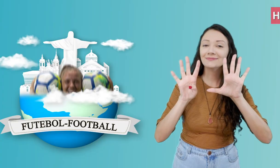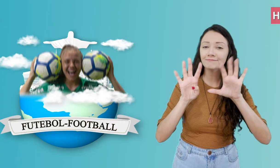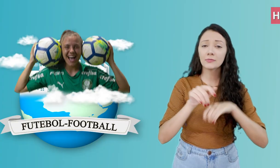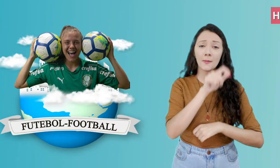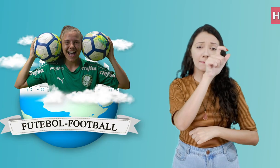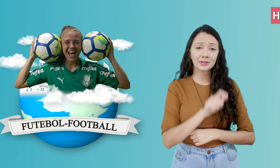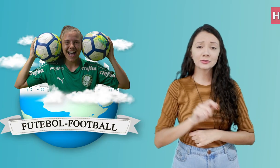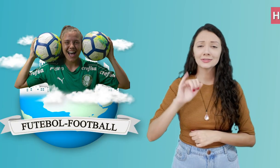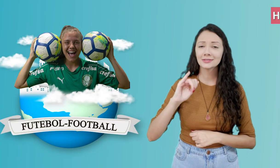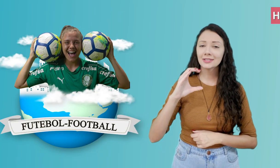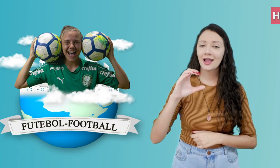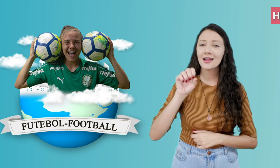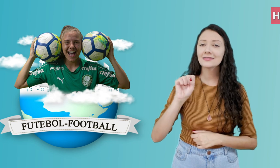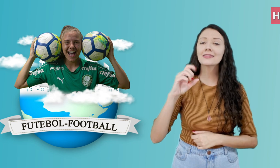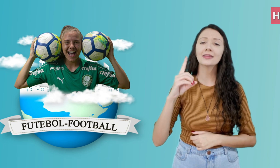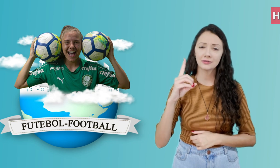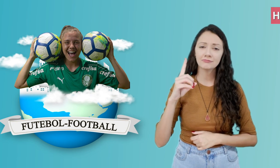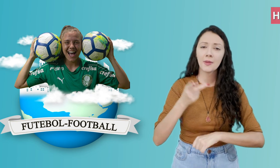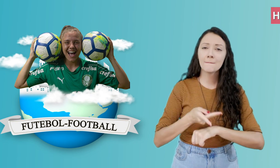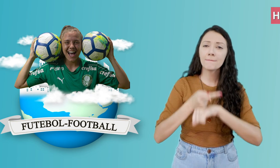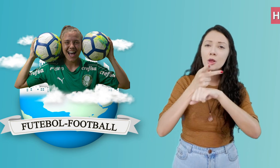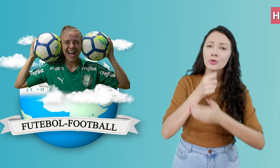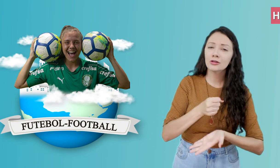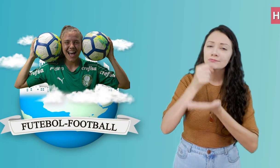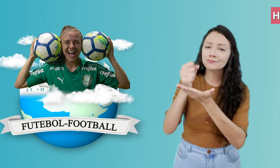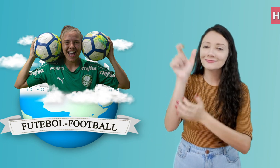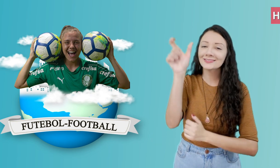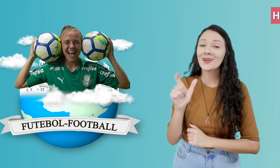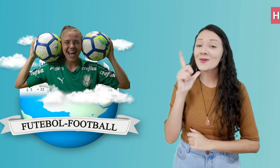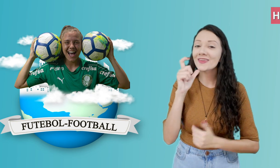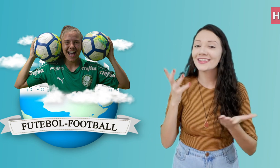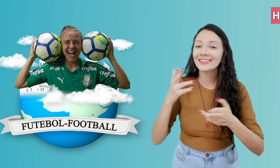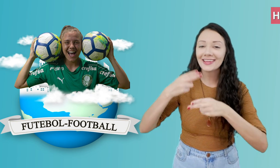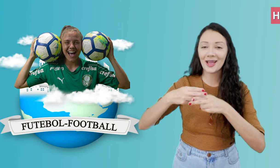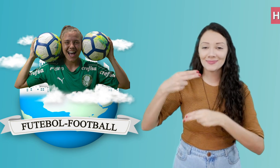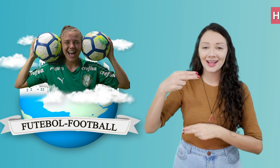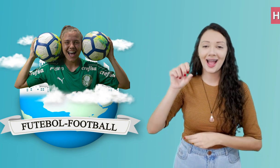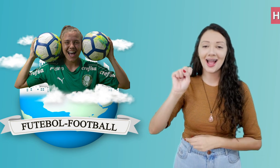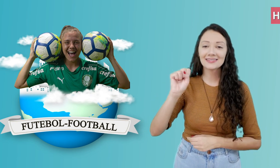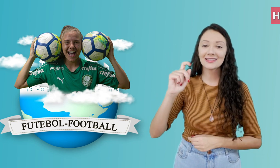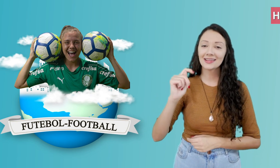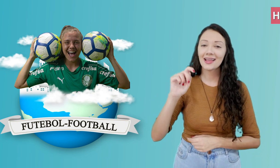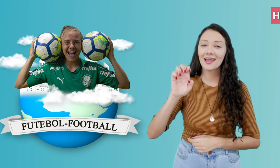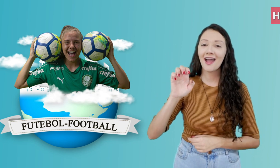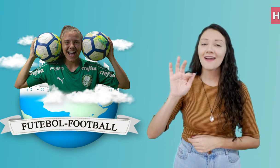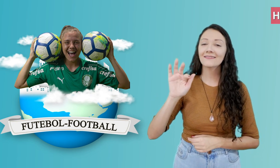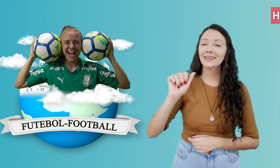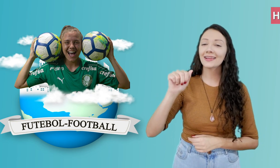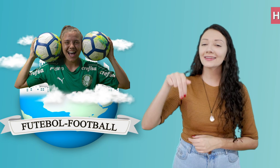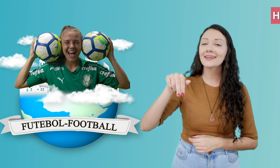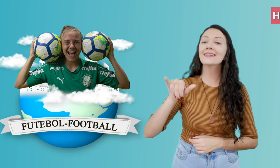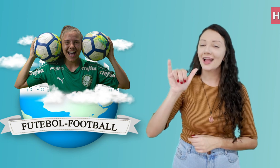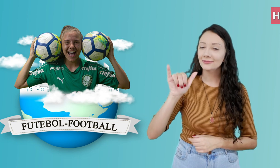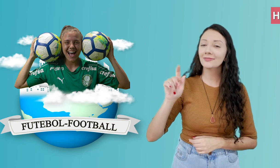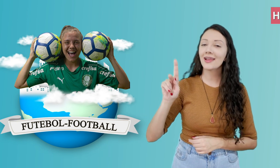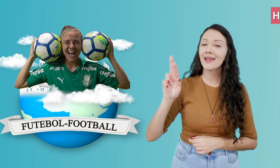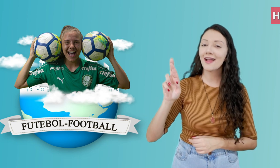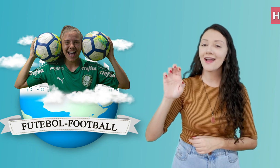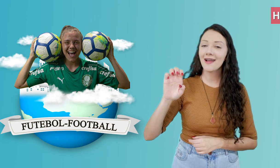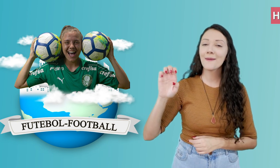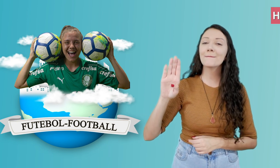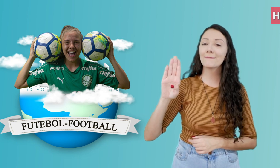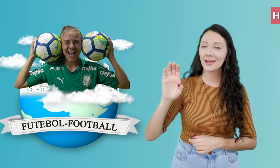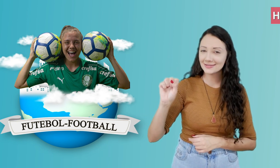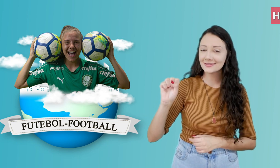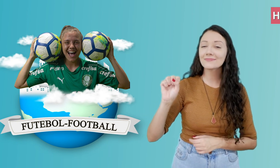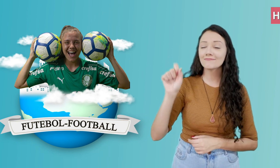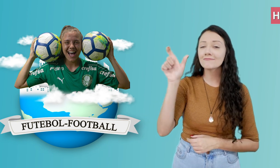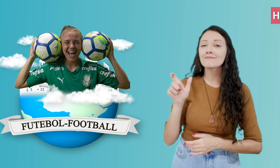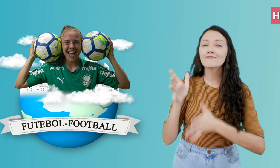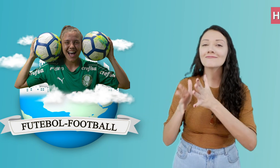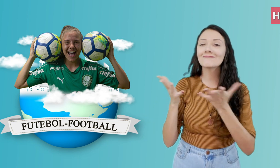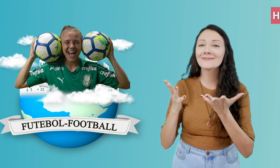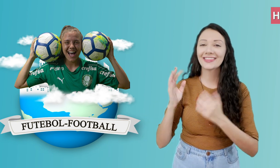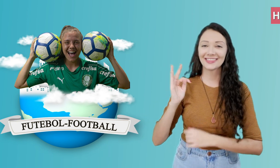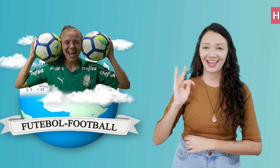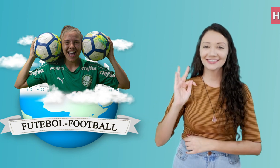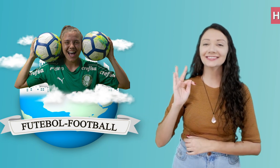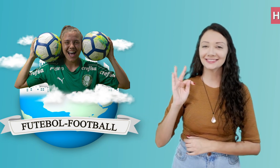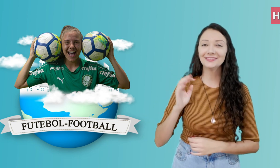ICSD awarded Stefany Kerbs of Brazil as the best